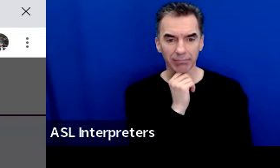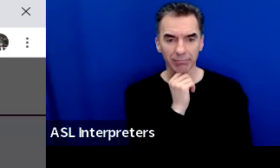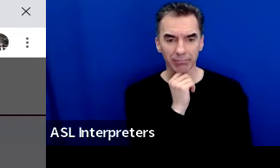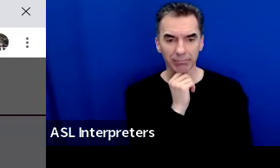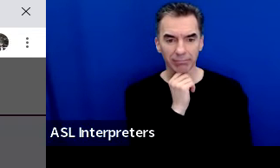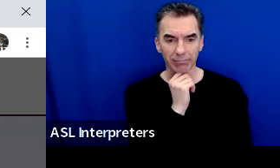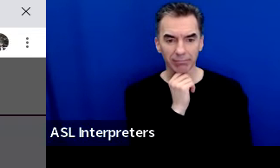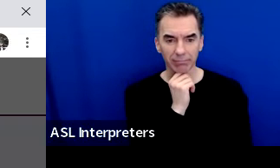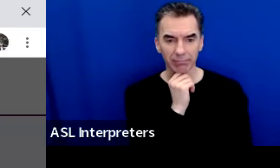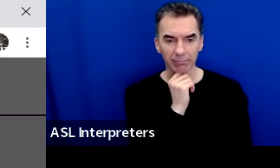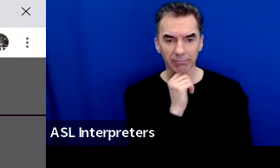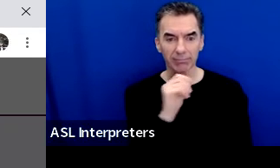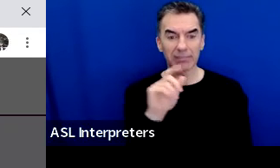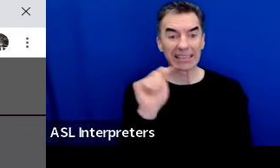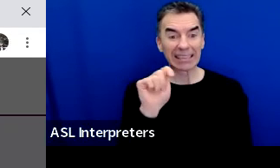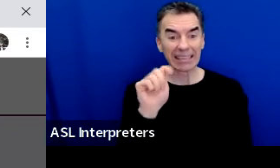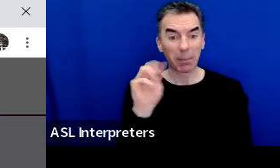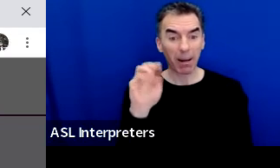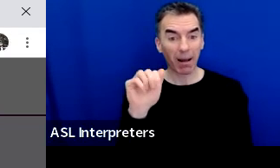Teams that maybe, yeah, tactical mathematics, there's another one.